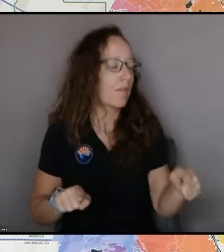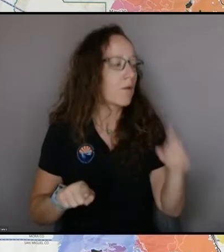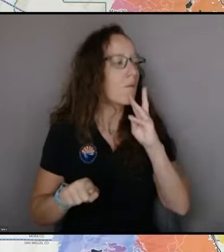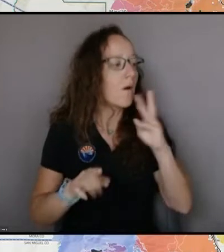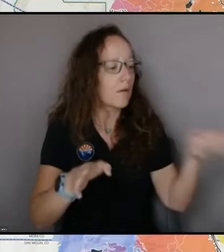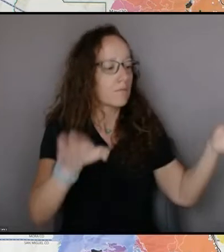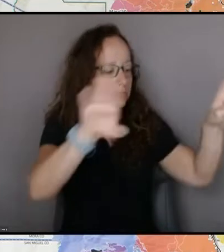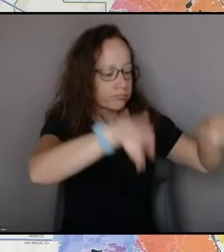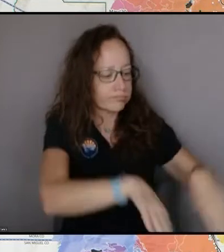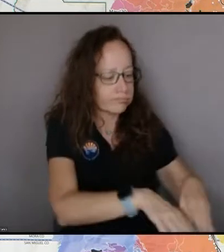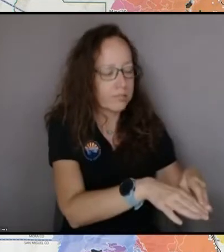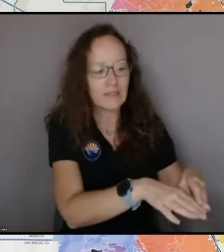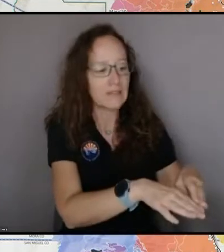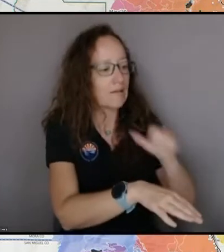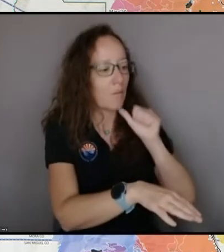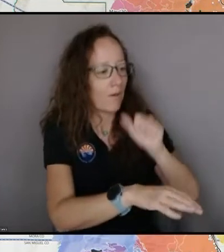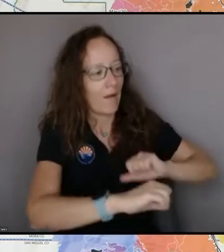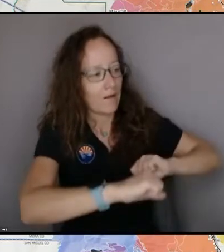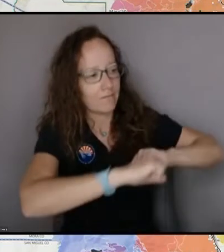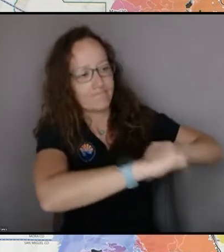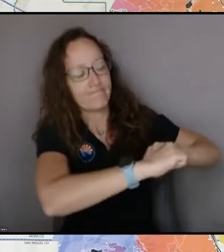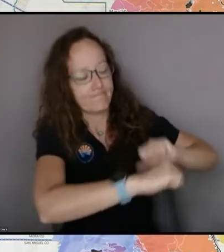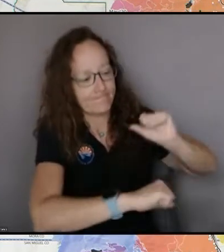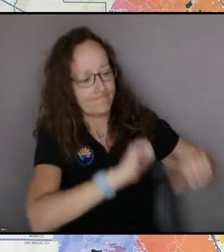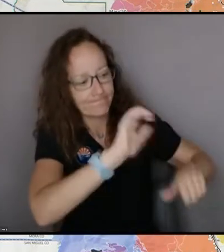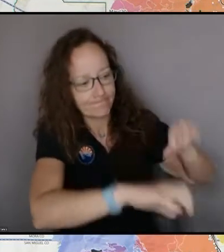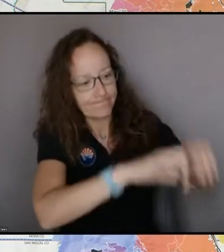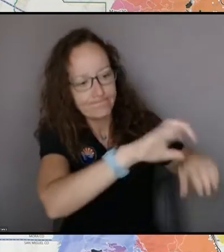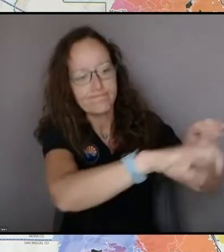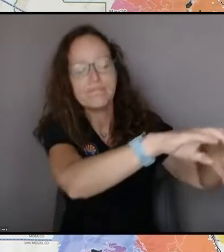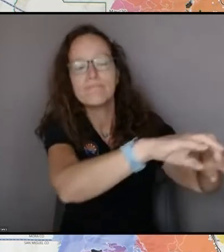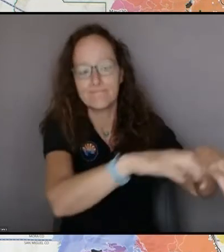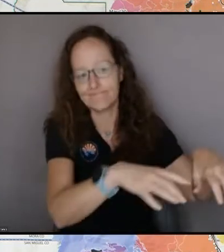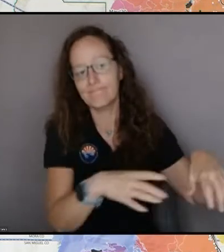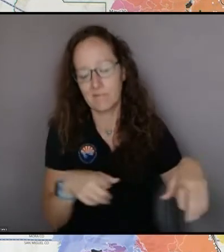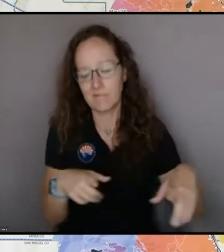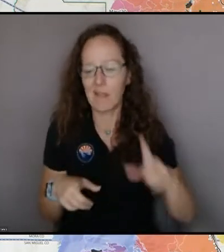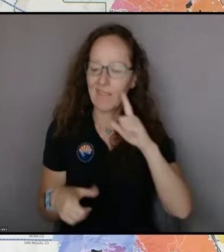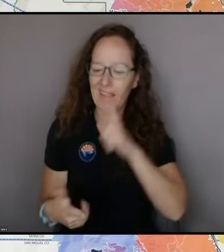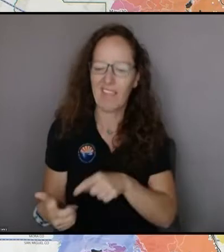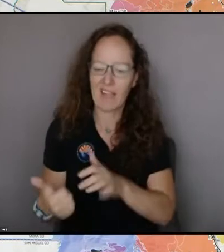instead of just letting those trade-offs to be assumed. Especially if you do that if you're working together